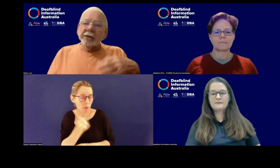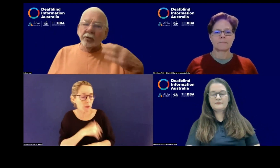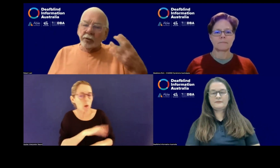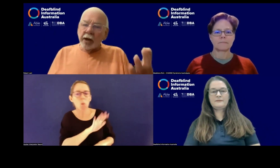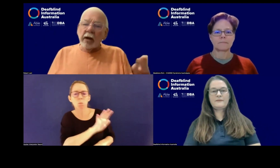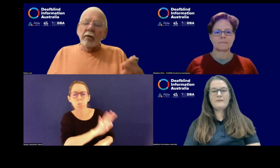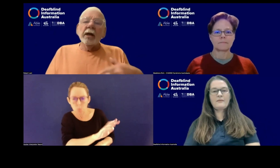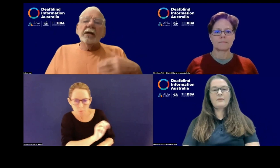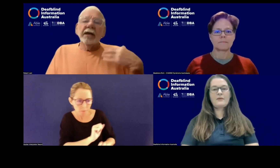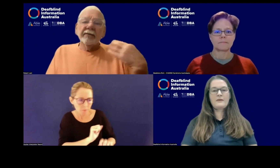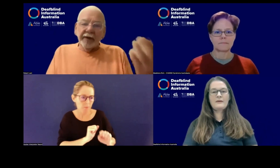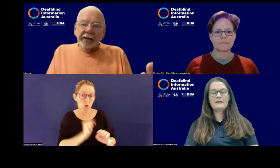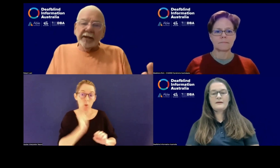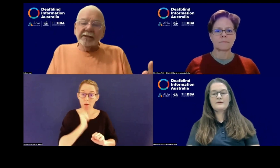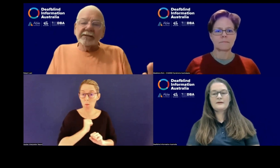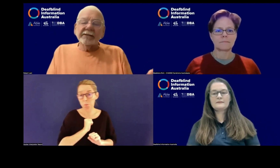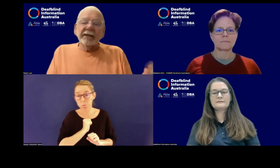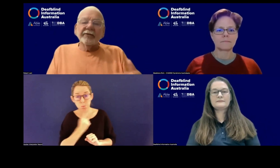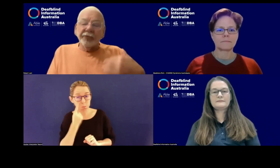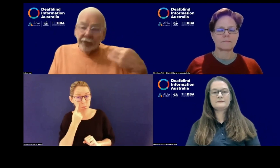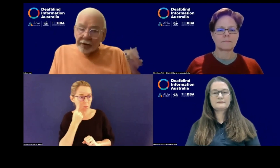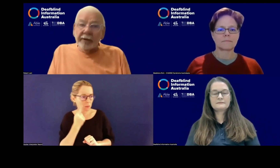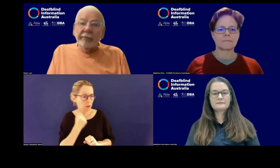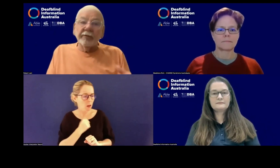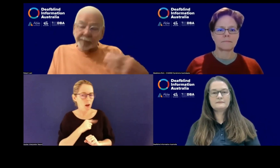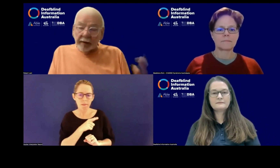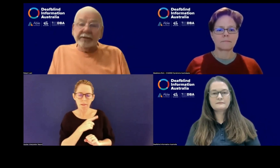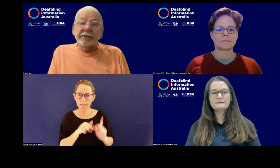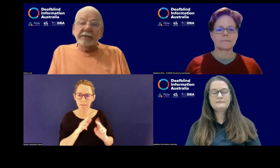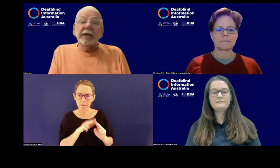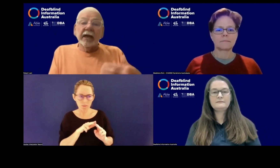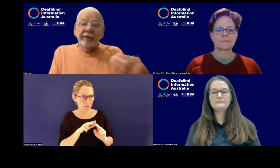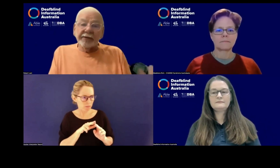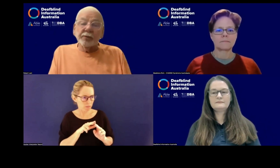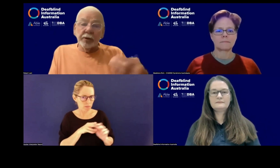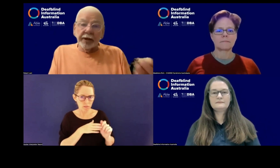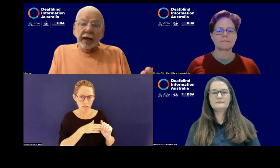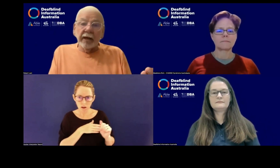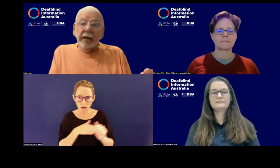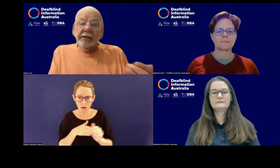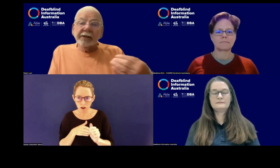But you'll know if it is through the responses if it's working.